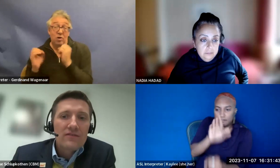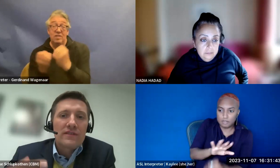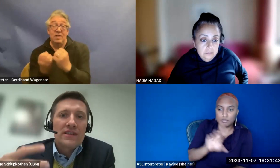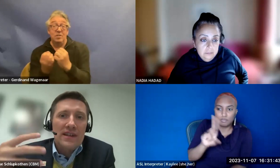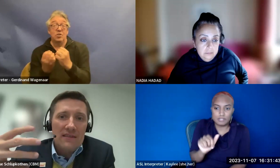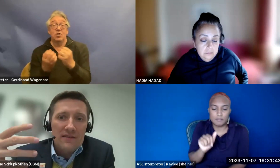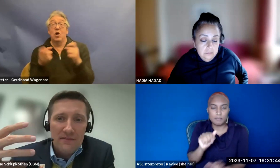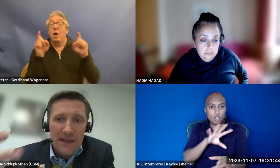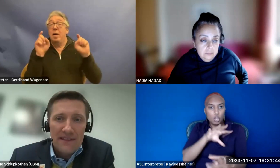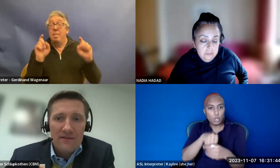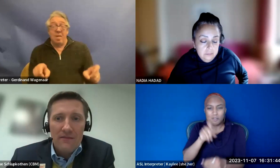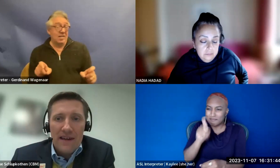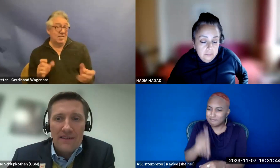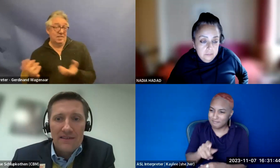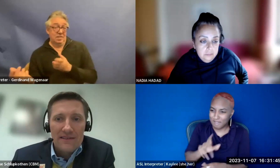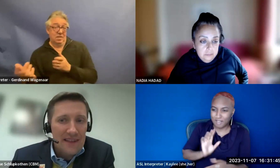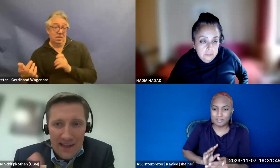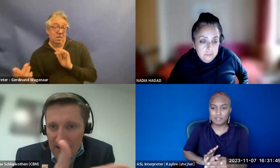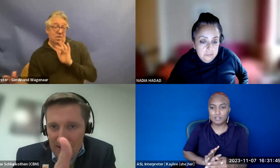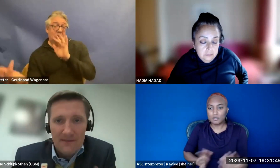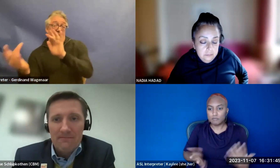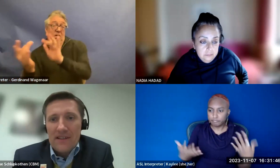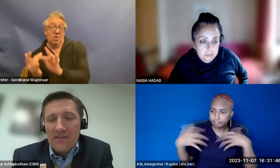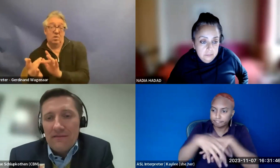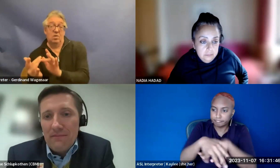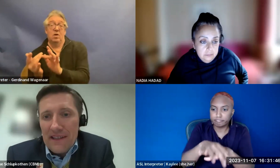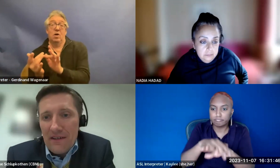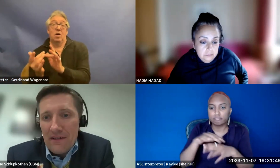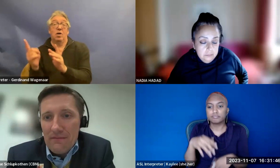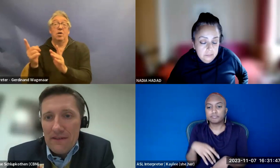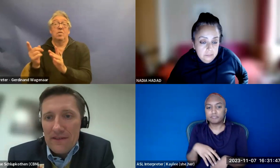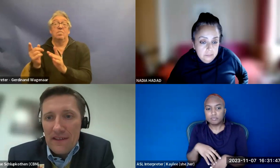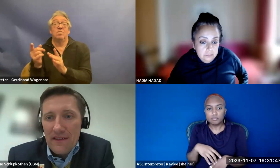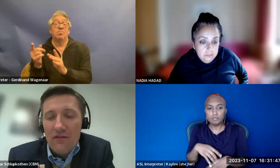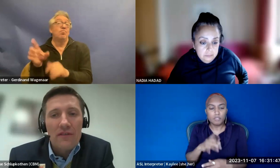need to reach out to mainstream actors like mentioned by Daryl from FCDO